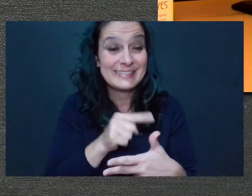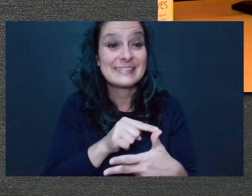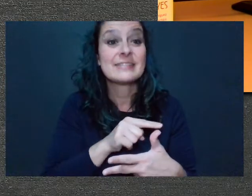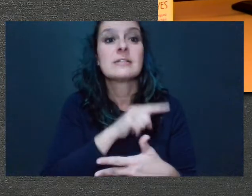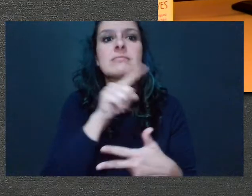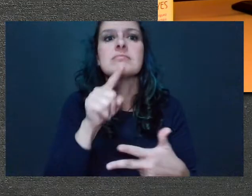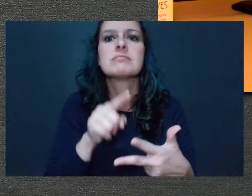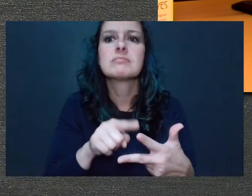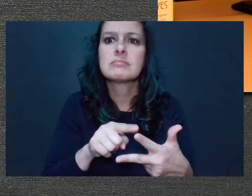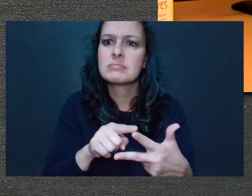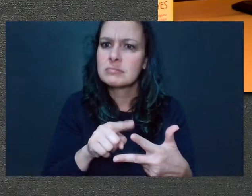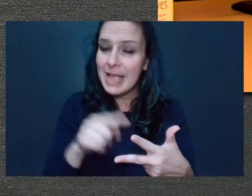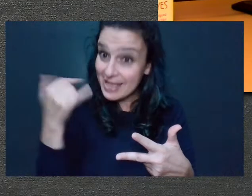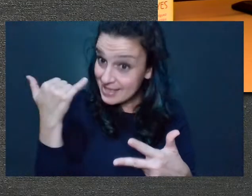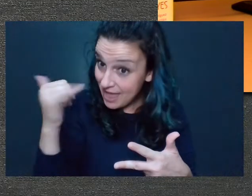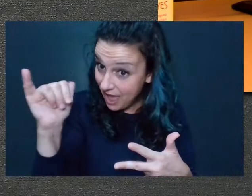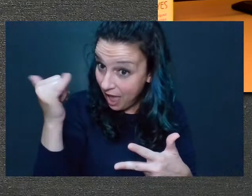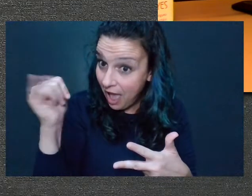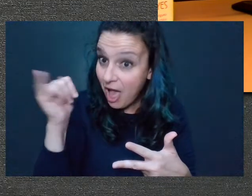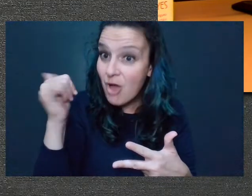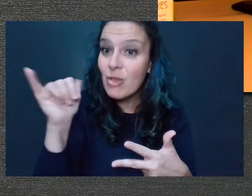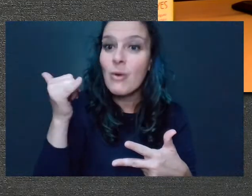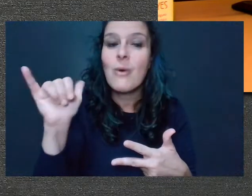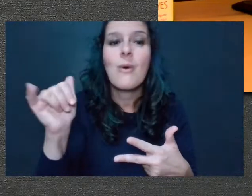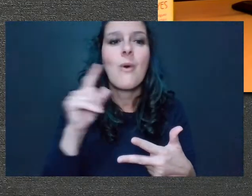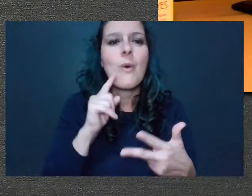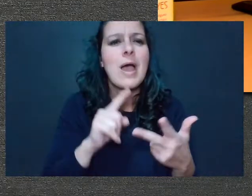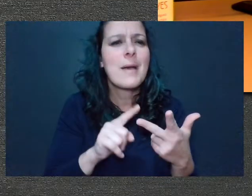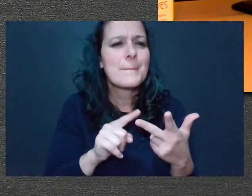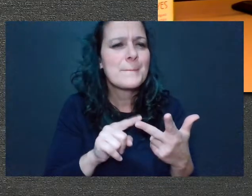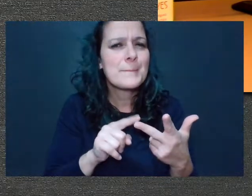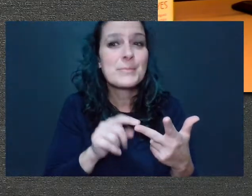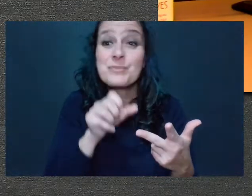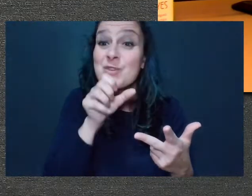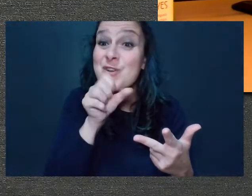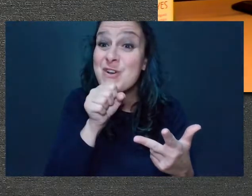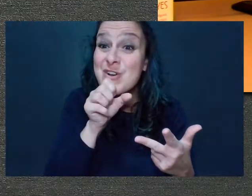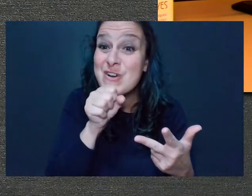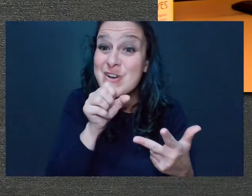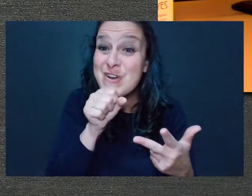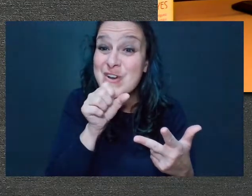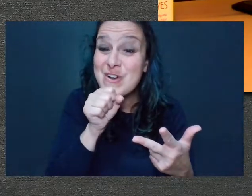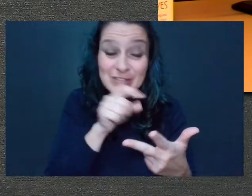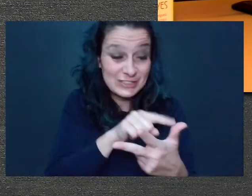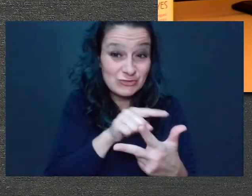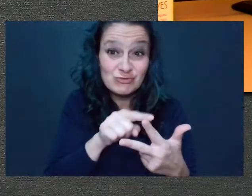and yellows, and some oranges.